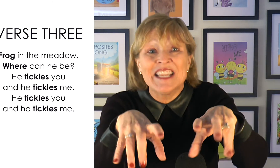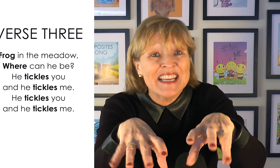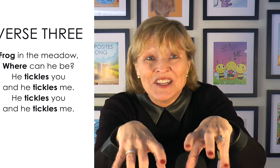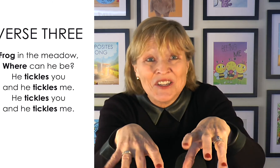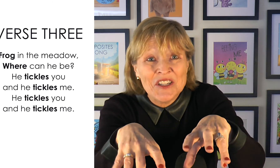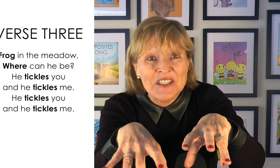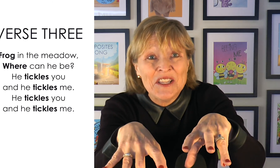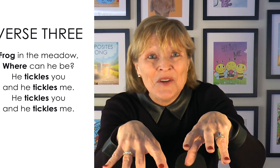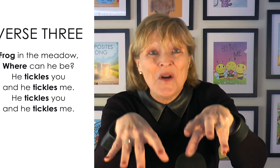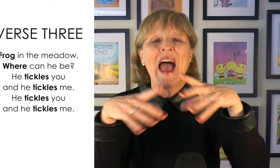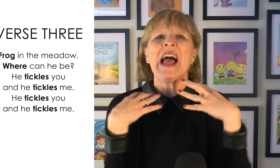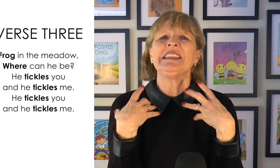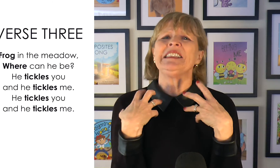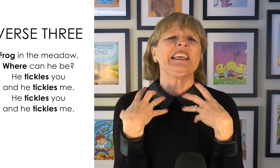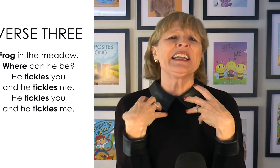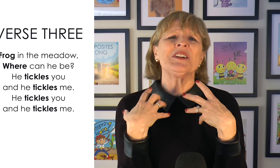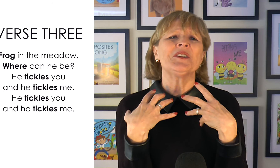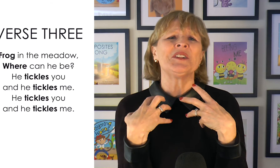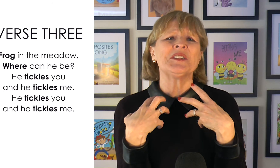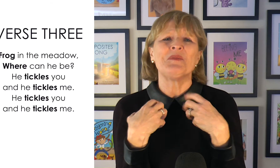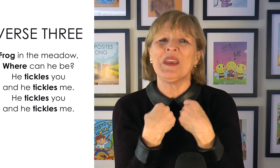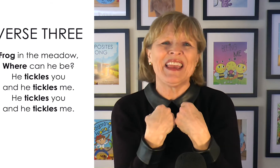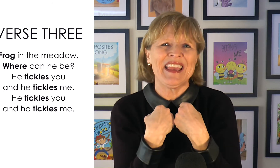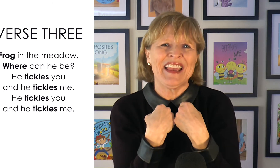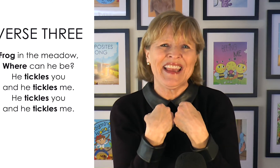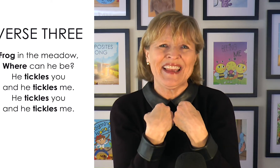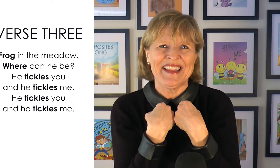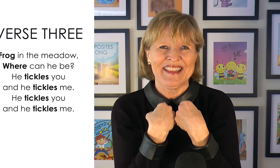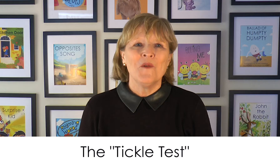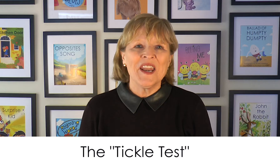He TICKLES you and he TICKLES me."